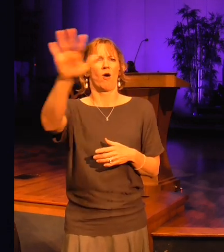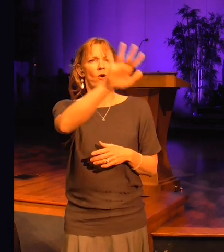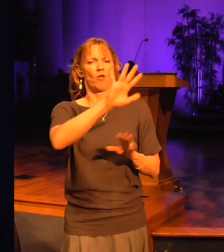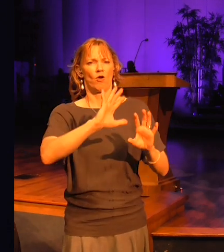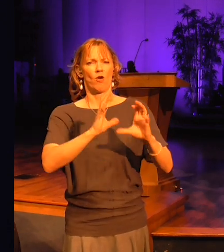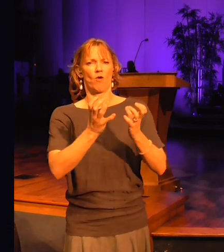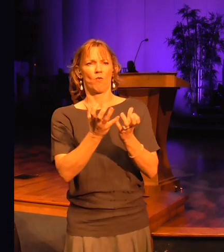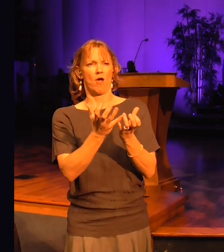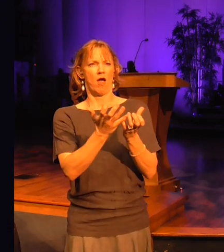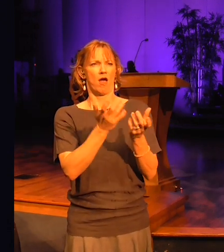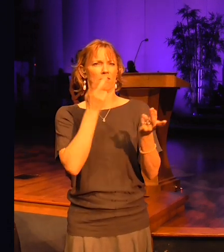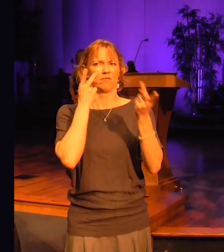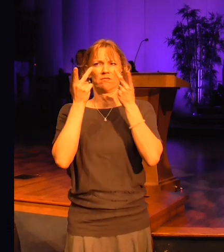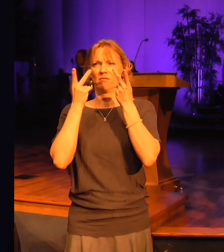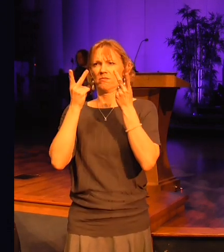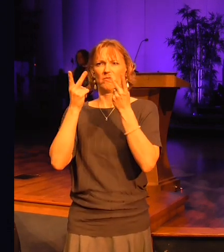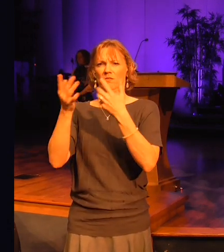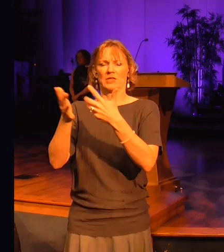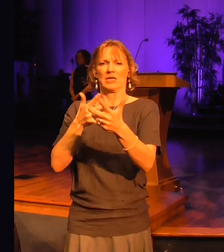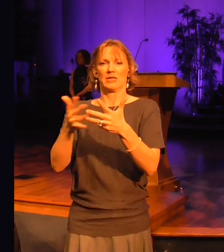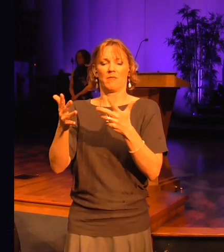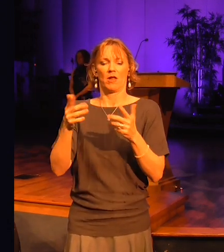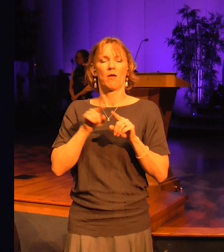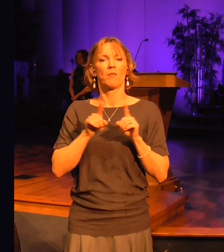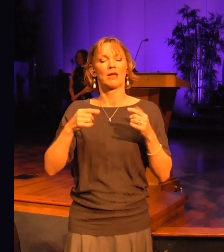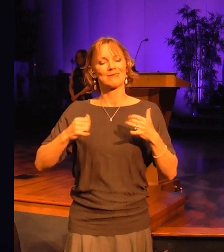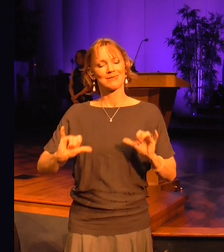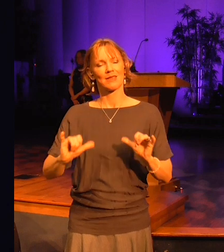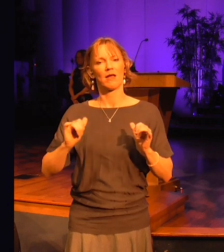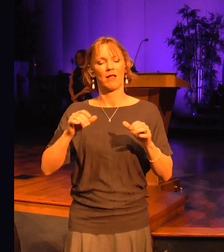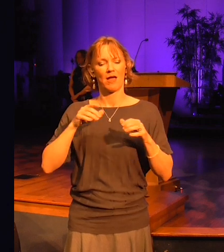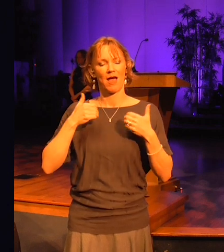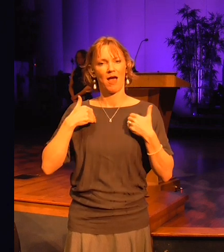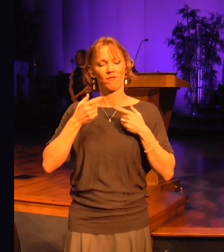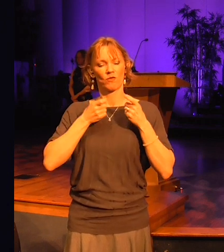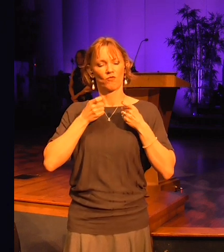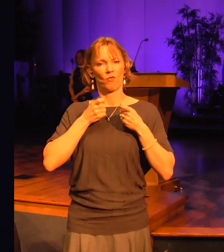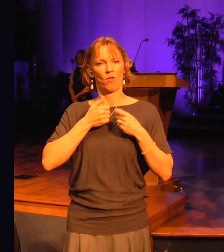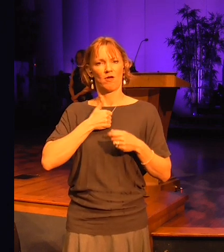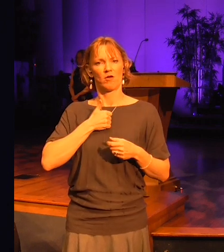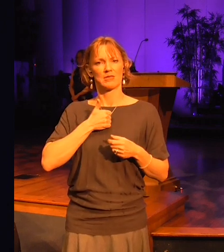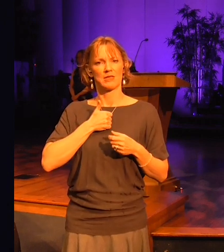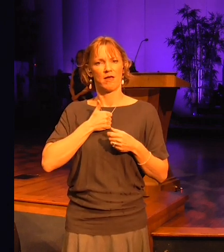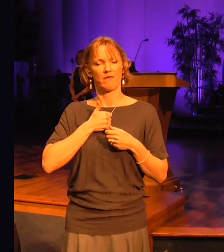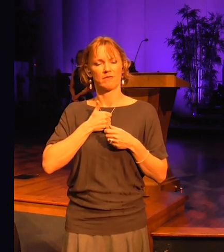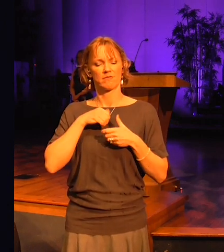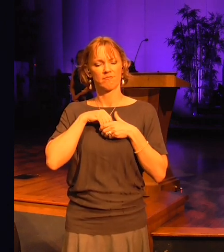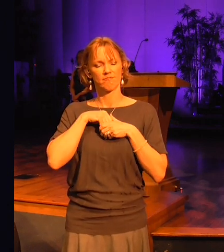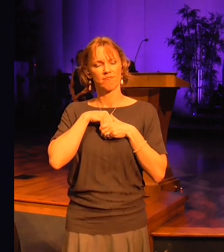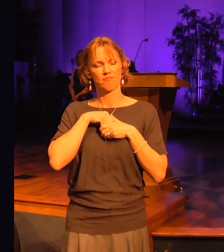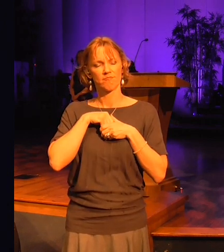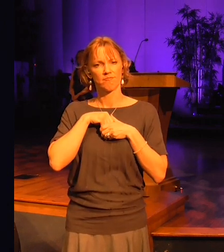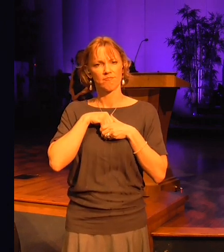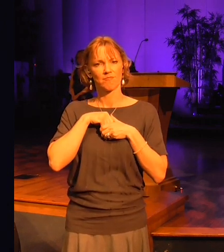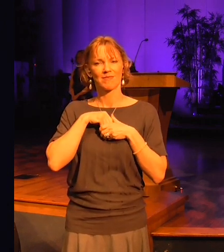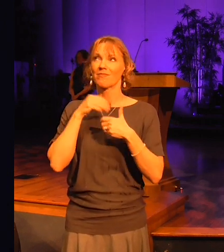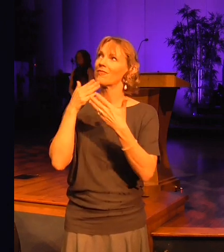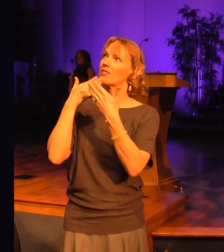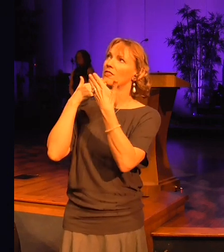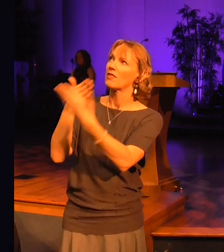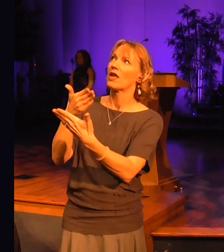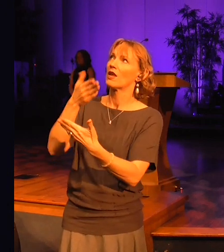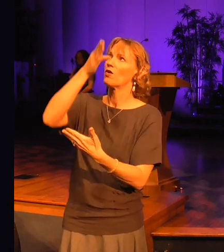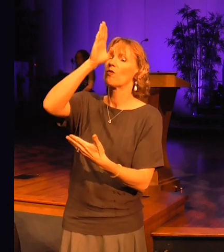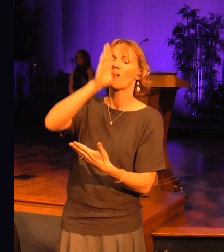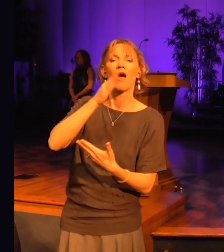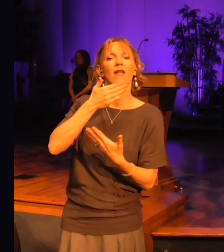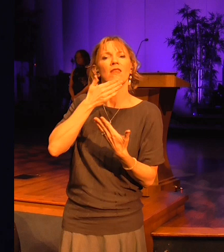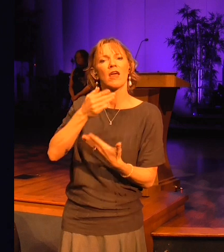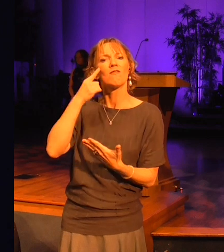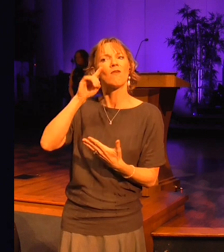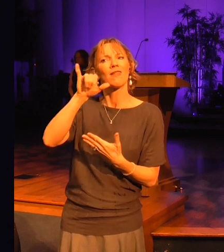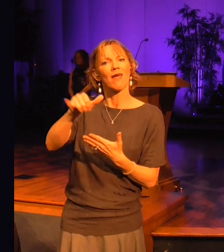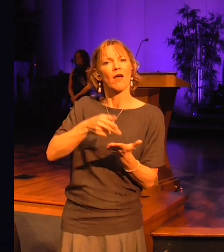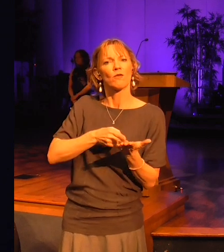have the control of ourselves thank you God thank you God for that truth that no matter